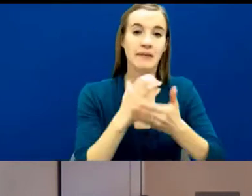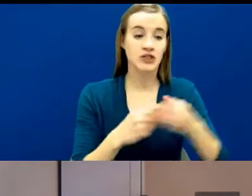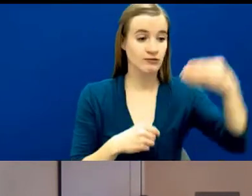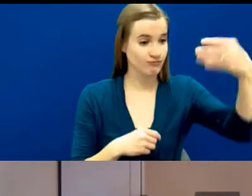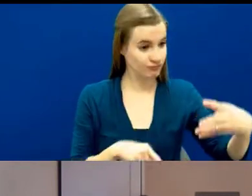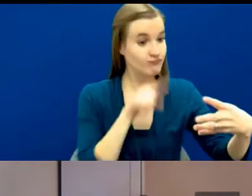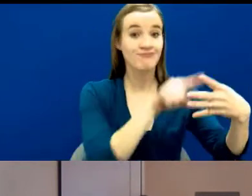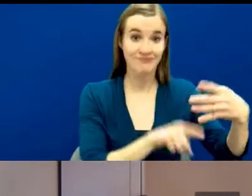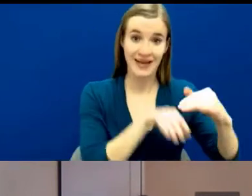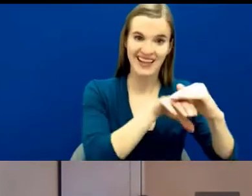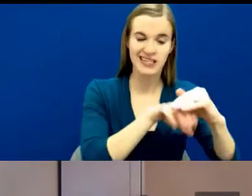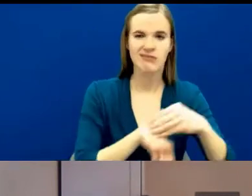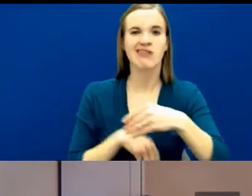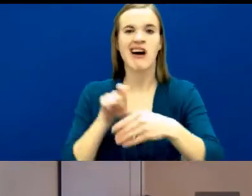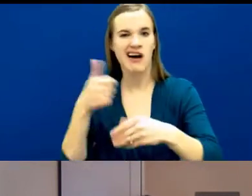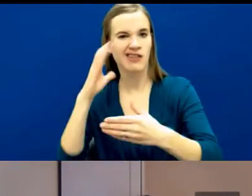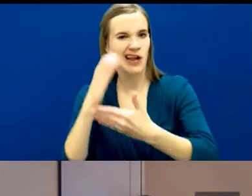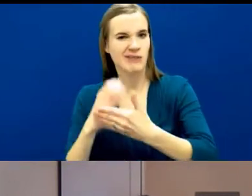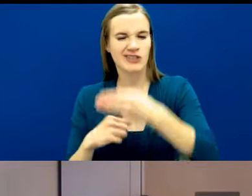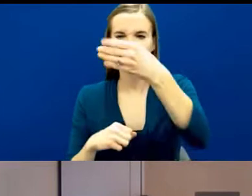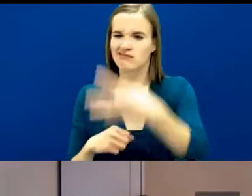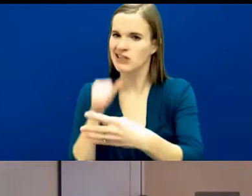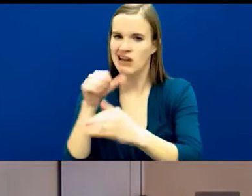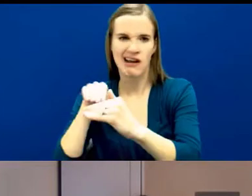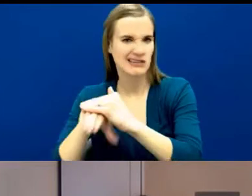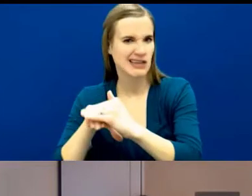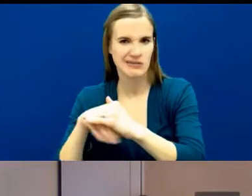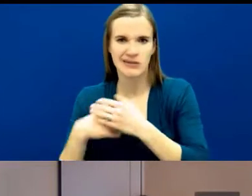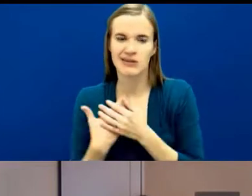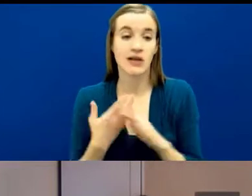getting ready for the visit. And she made such a great comment about that